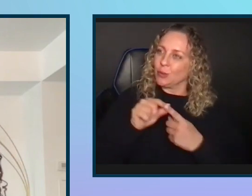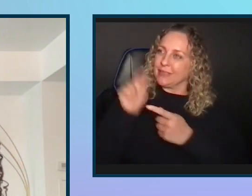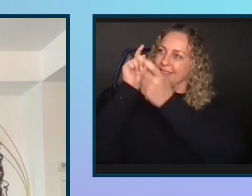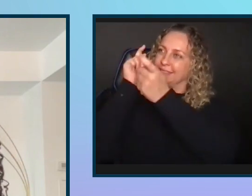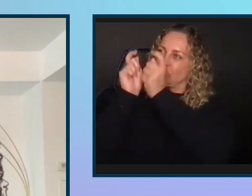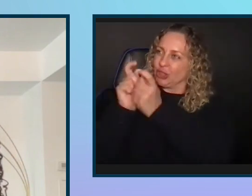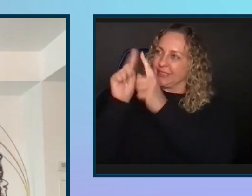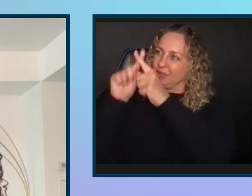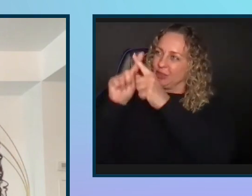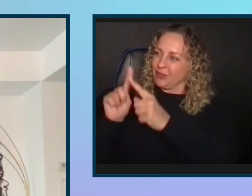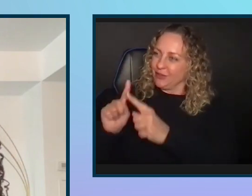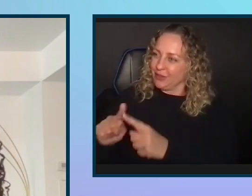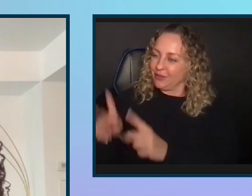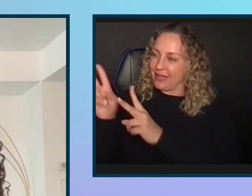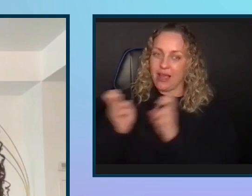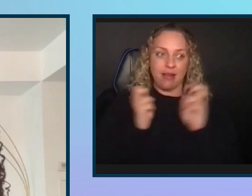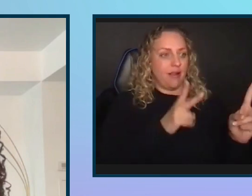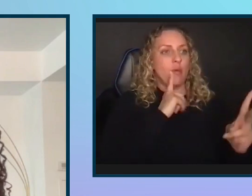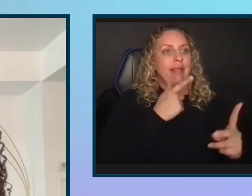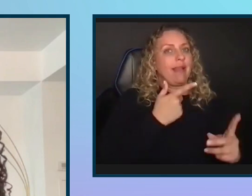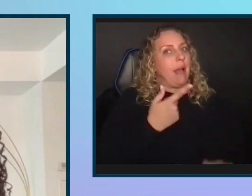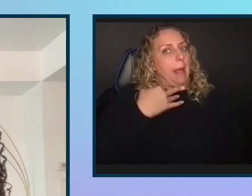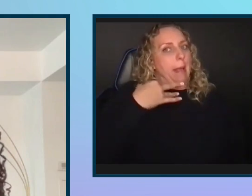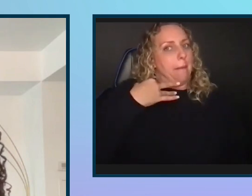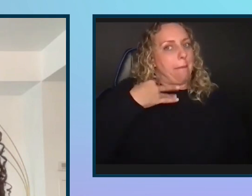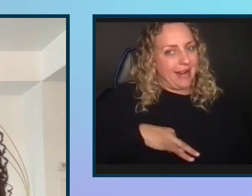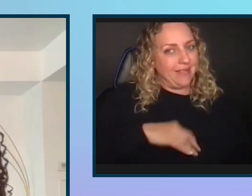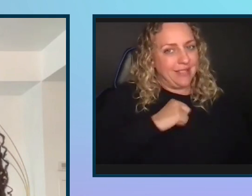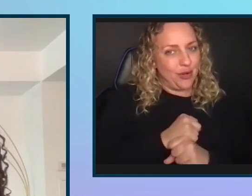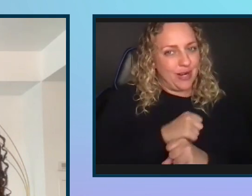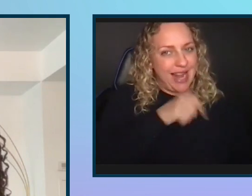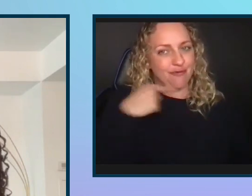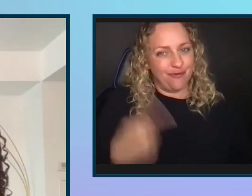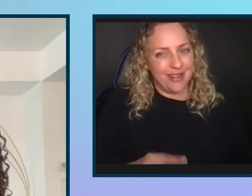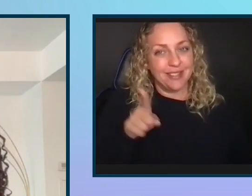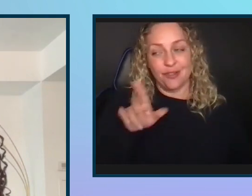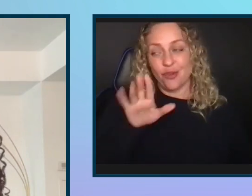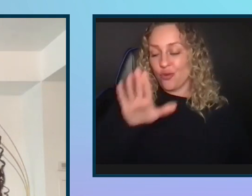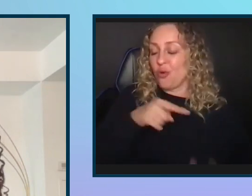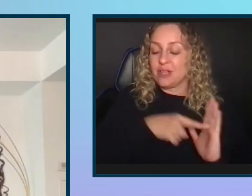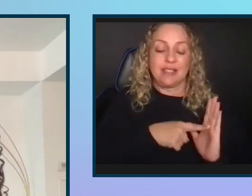that that helps security, doesn't hurt security. So I think that's a great your example of some of the password managers,